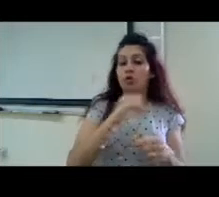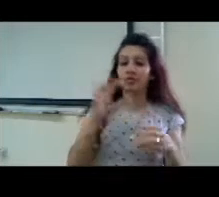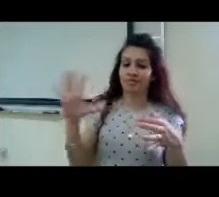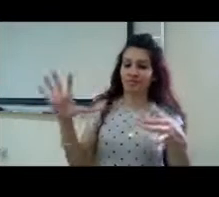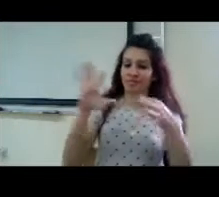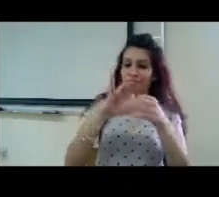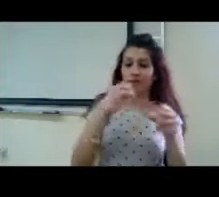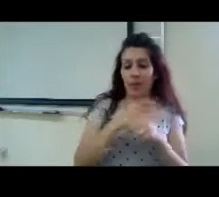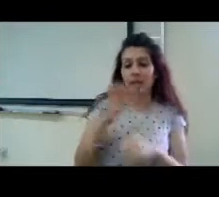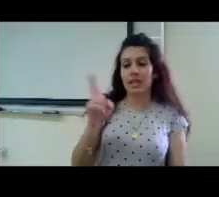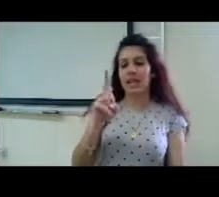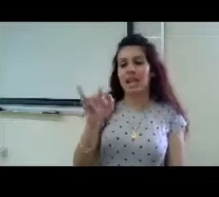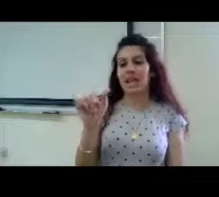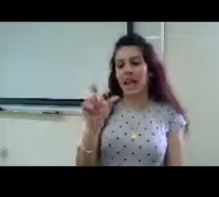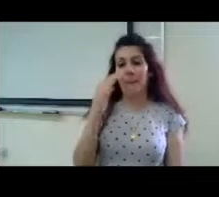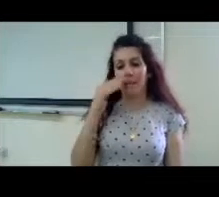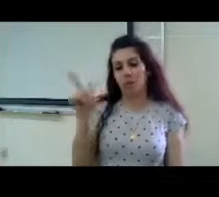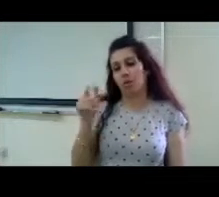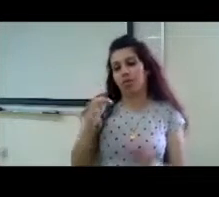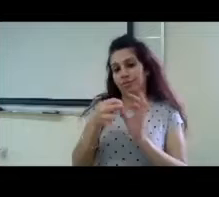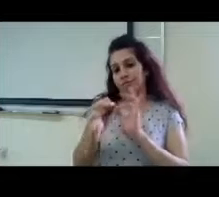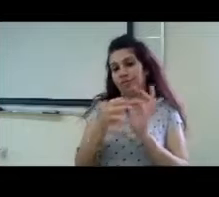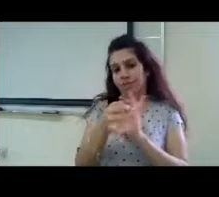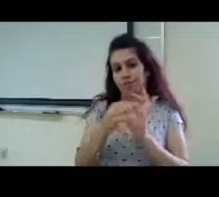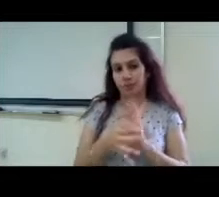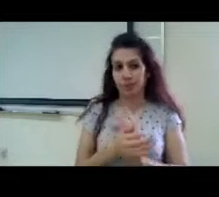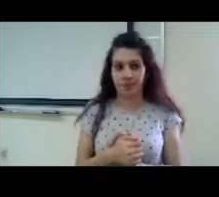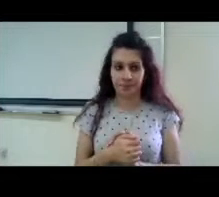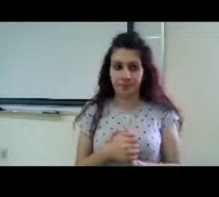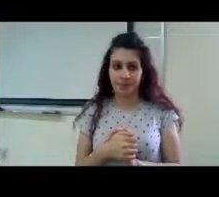support learners to take advantage of what is already existed before the